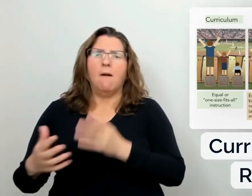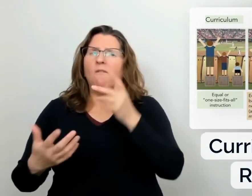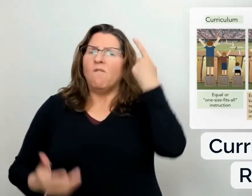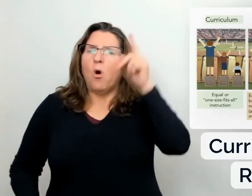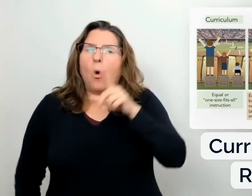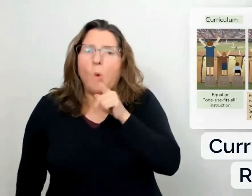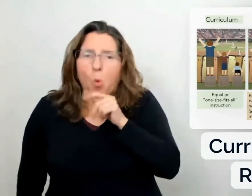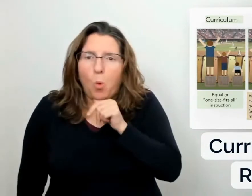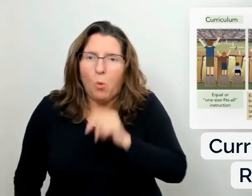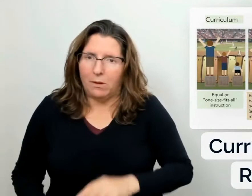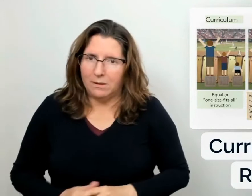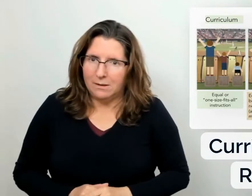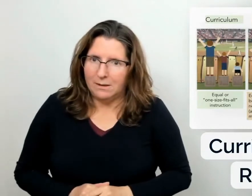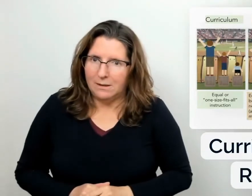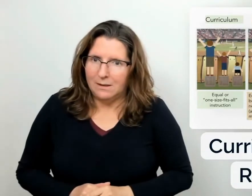But for who?